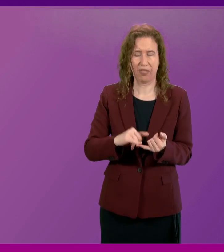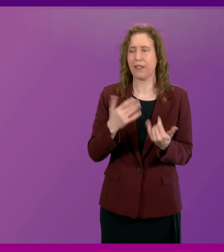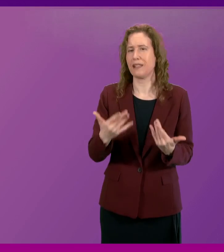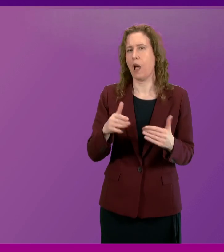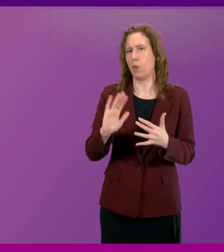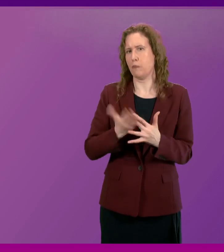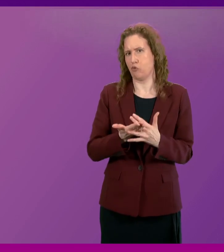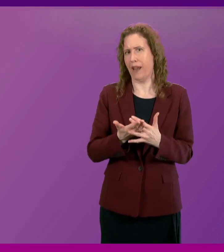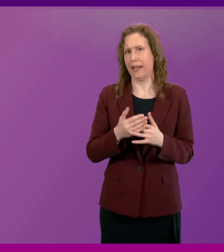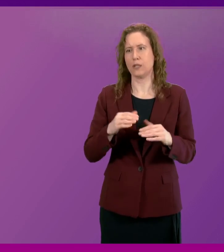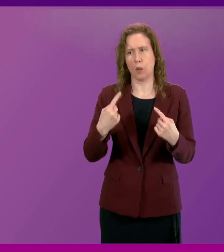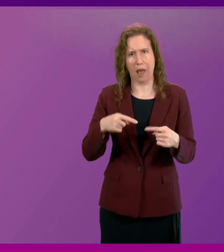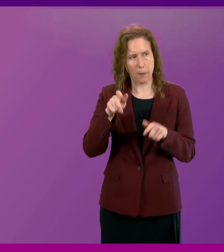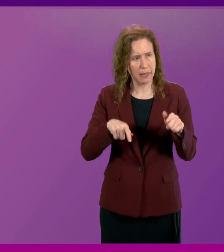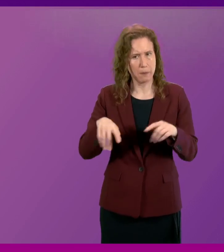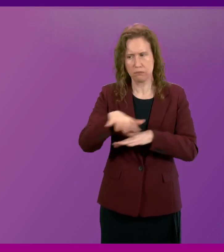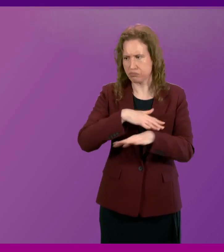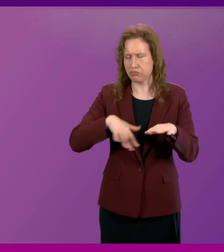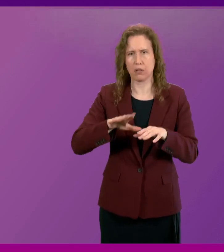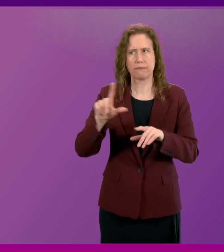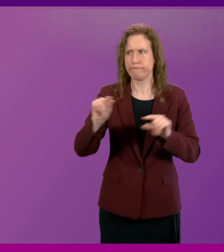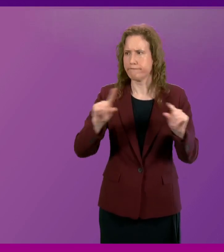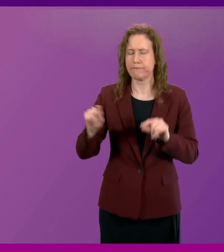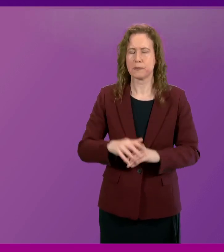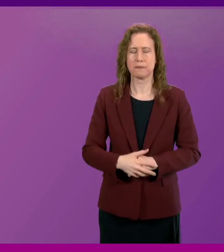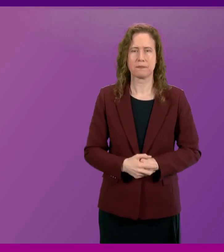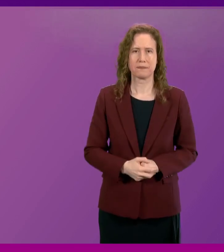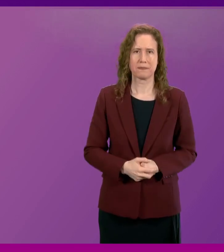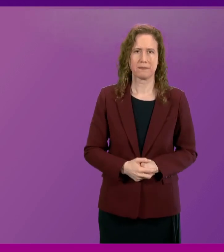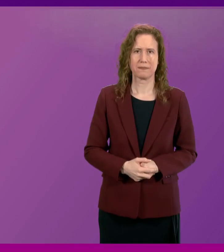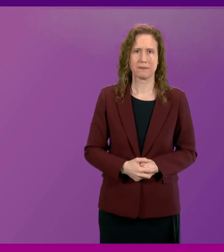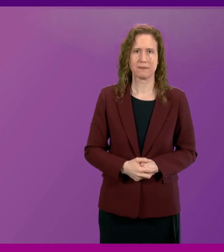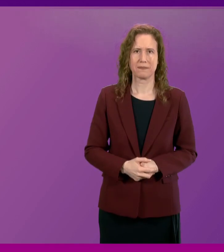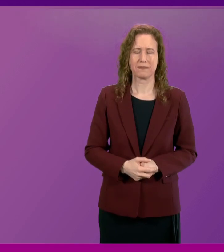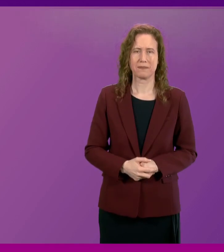a short suspension to allow the gallery and the chamber to clear.